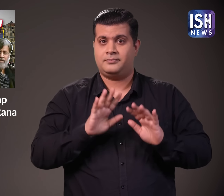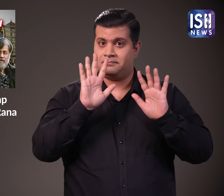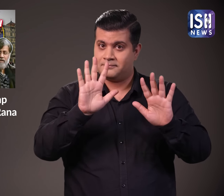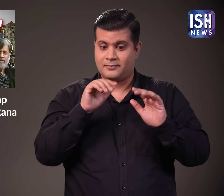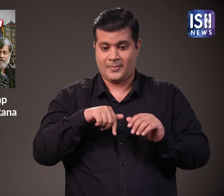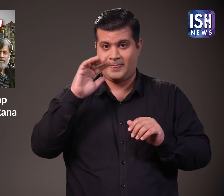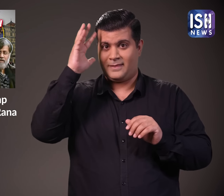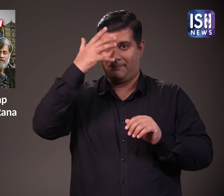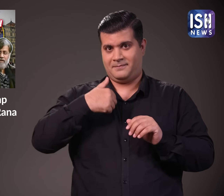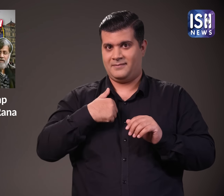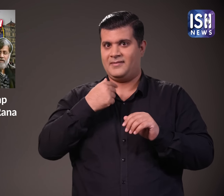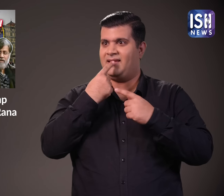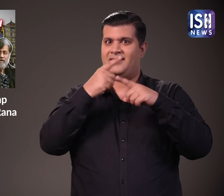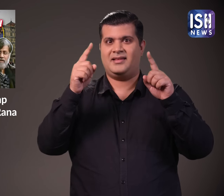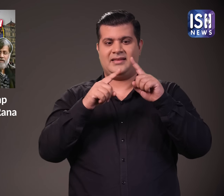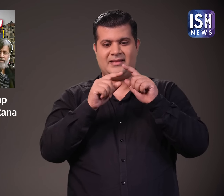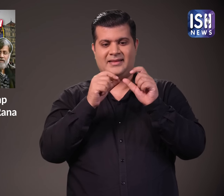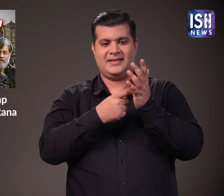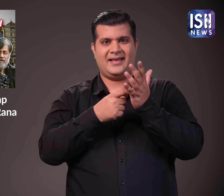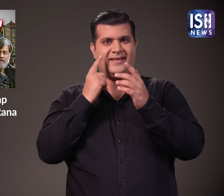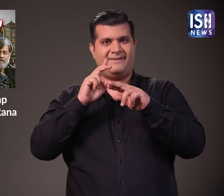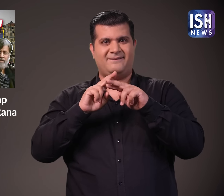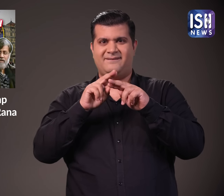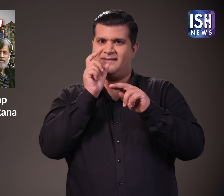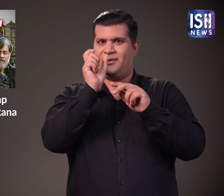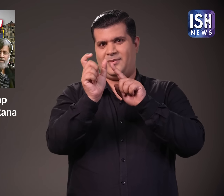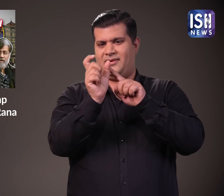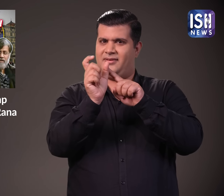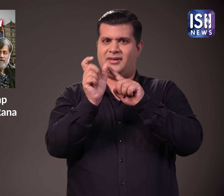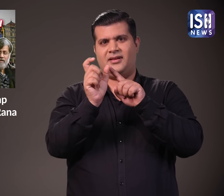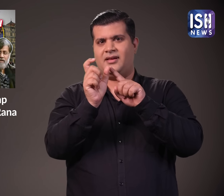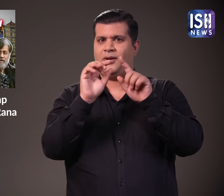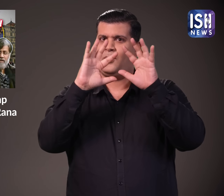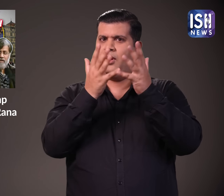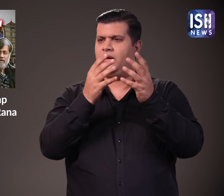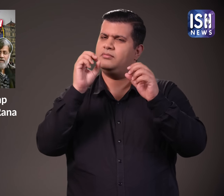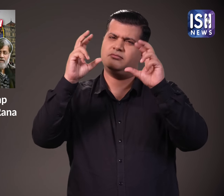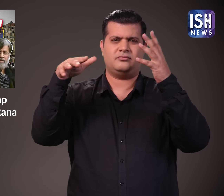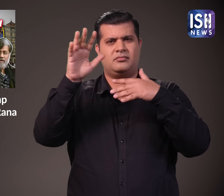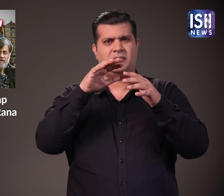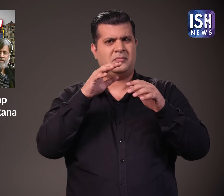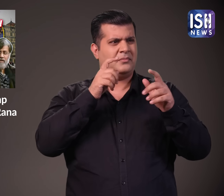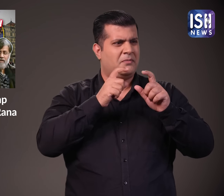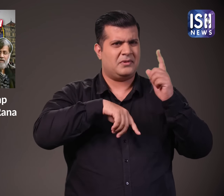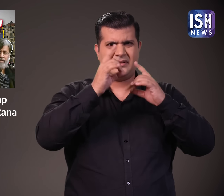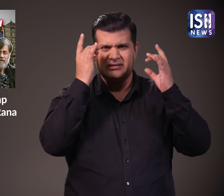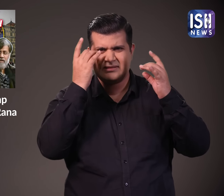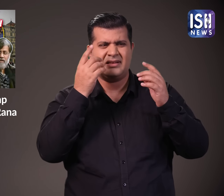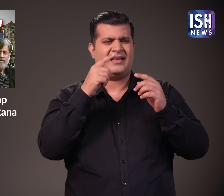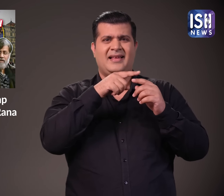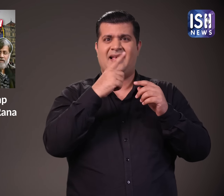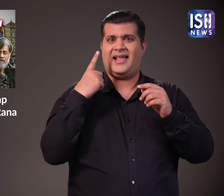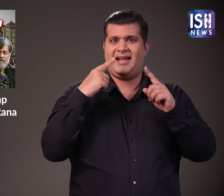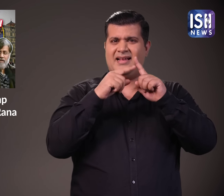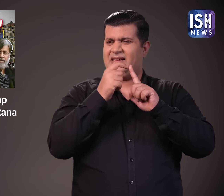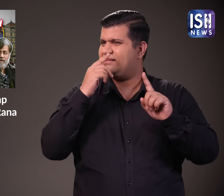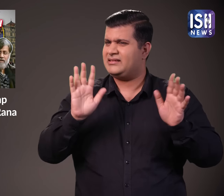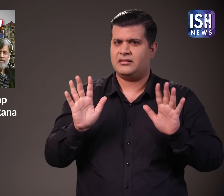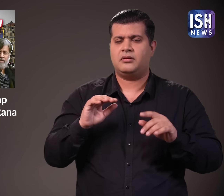When Trump announced reciprocal tariffs, Americans and leaders, objected to it.